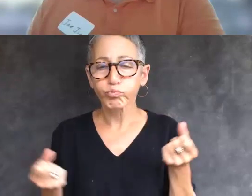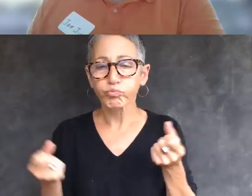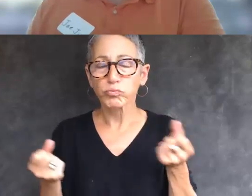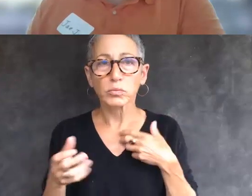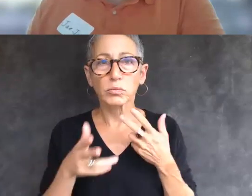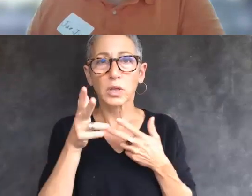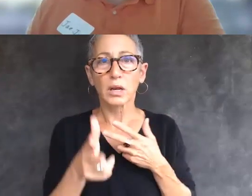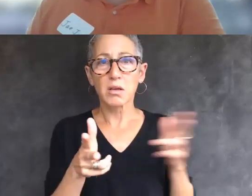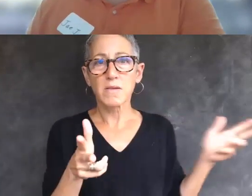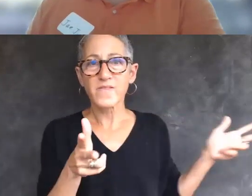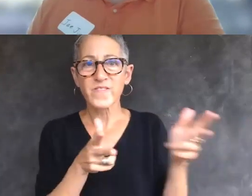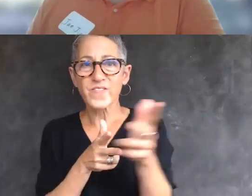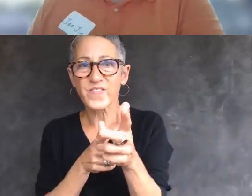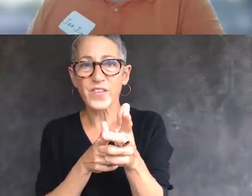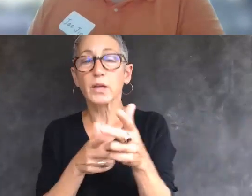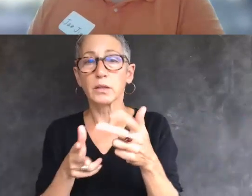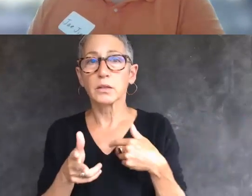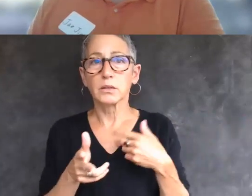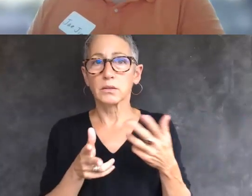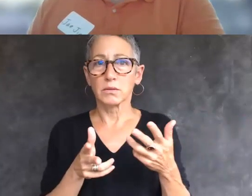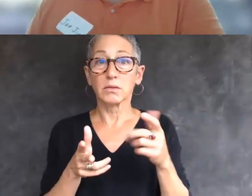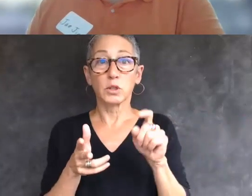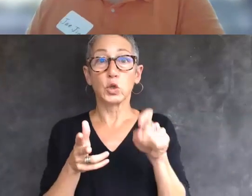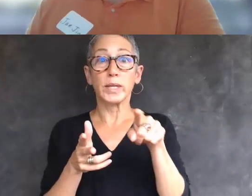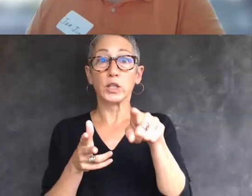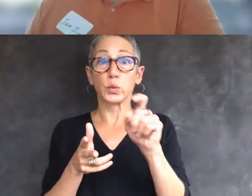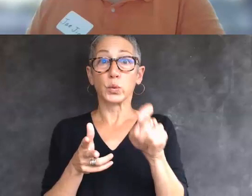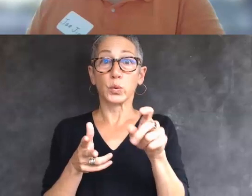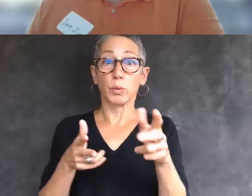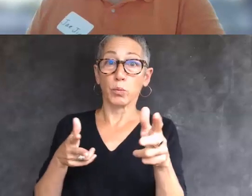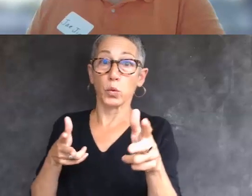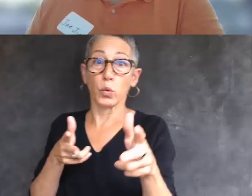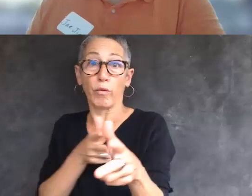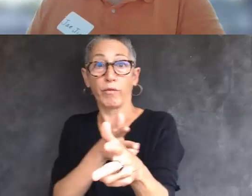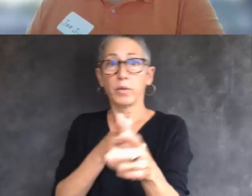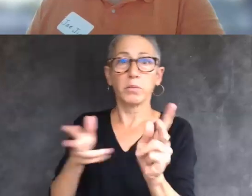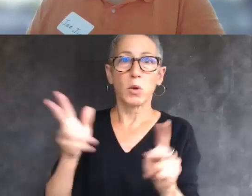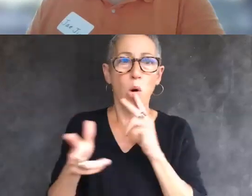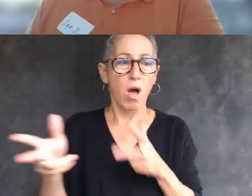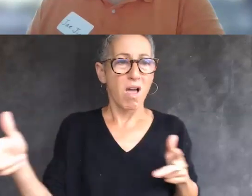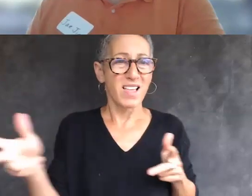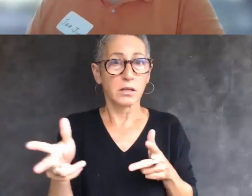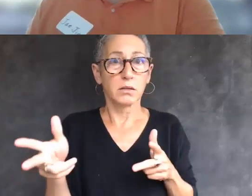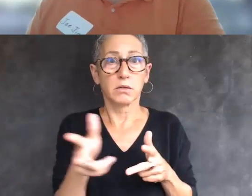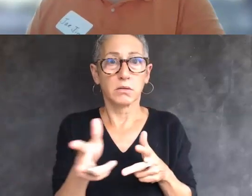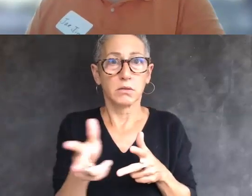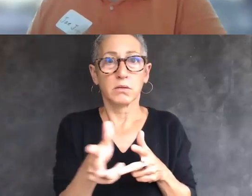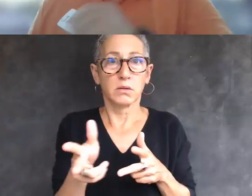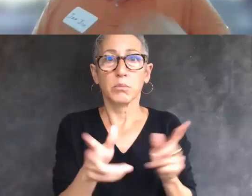to be a speed up. You know, people just don't have empathy anymore. So I think it's just a wide range of of of just being